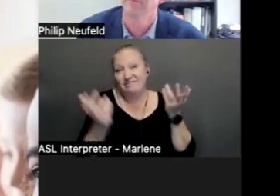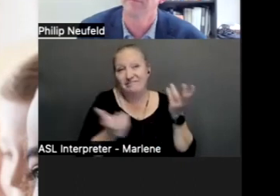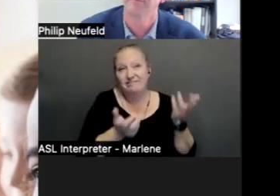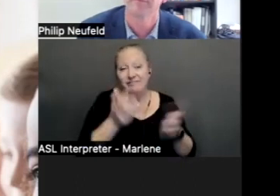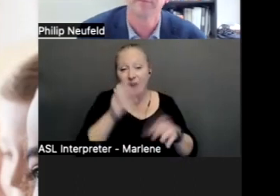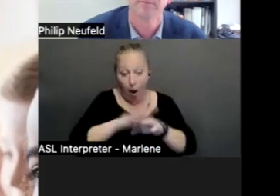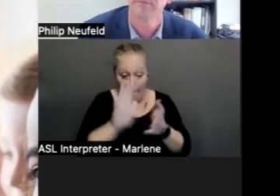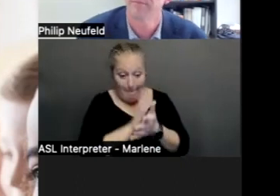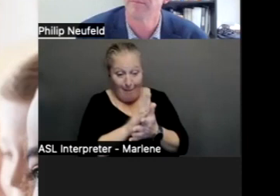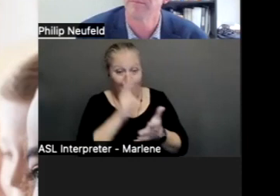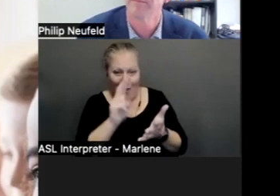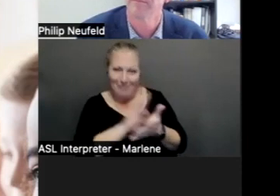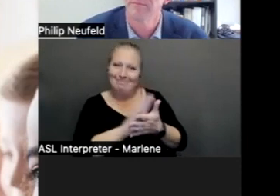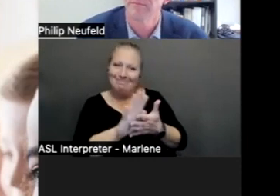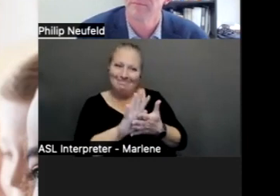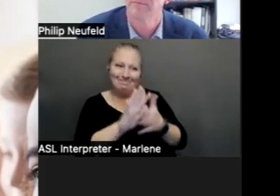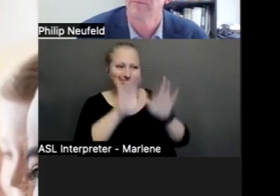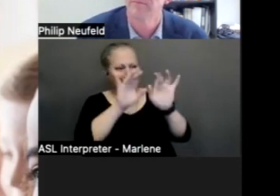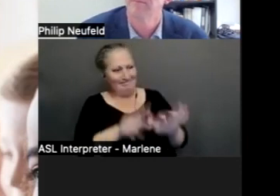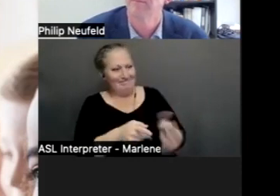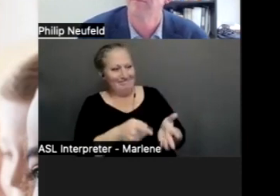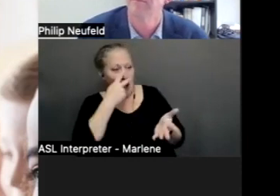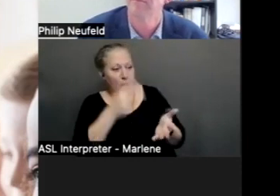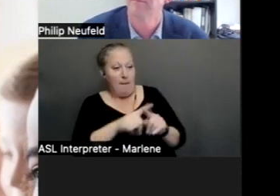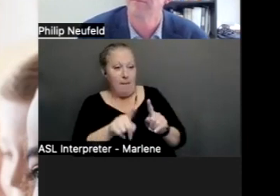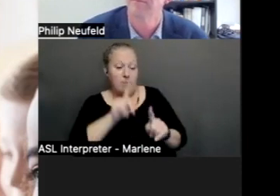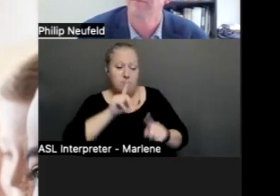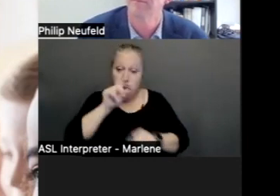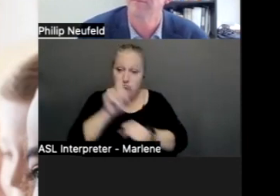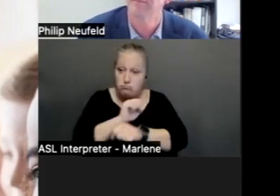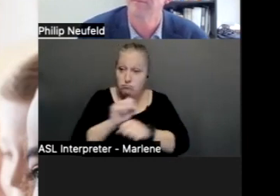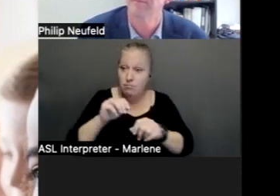paper it looks really nice, in practice it's not benefiting those that need it the most.